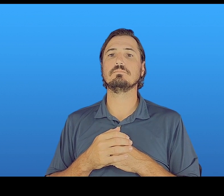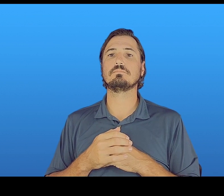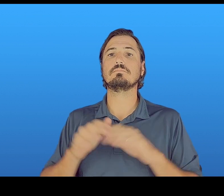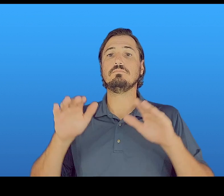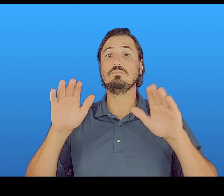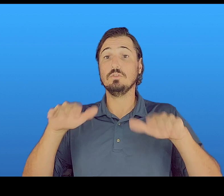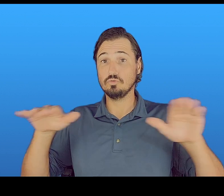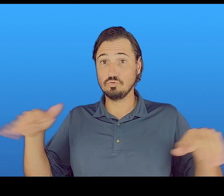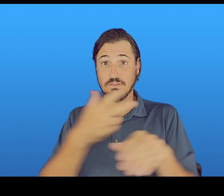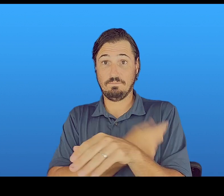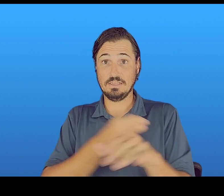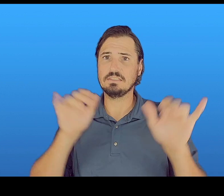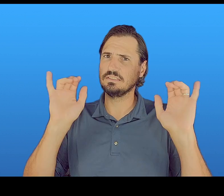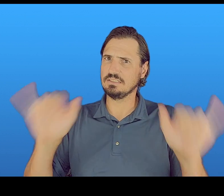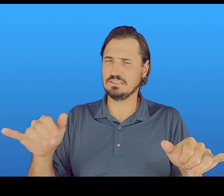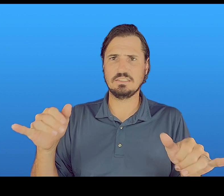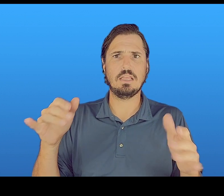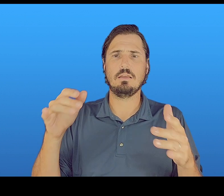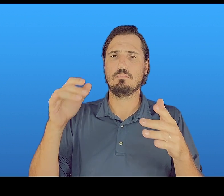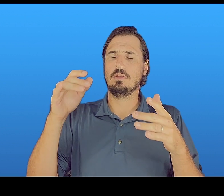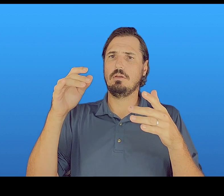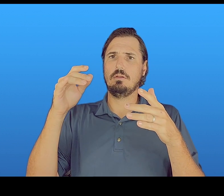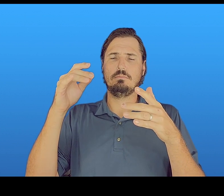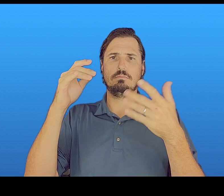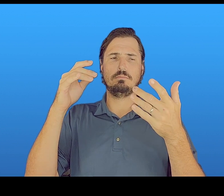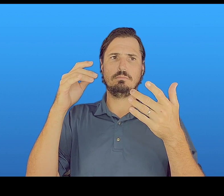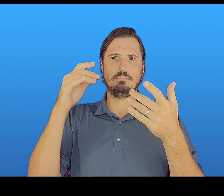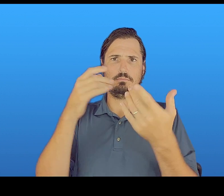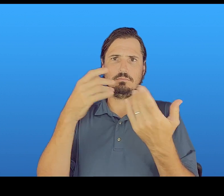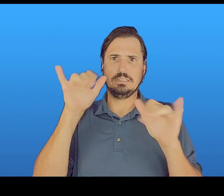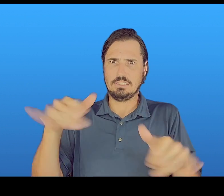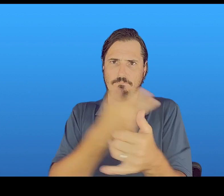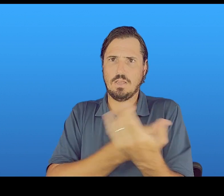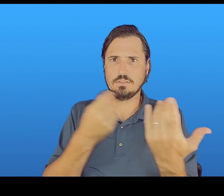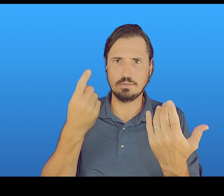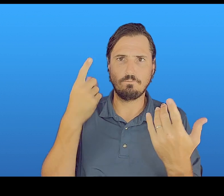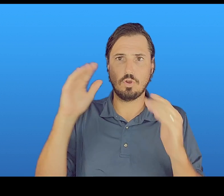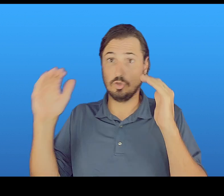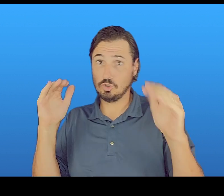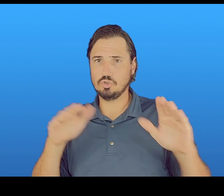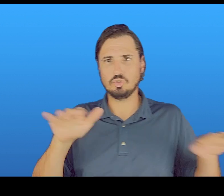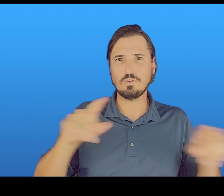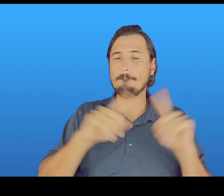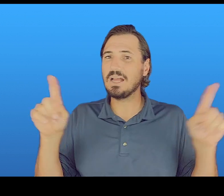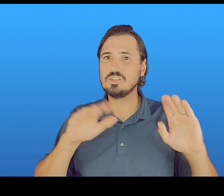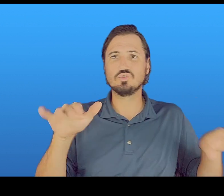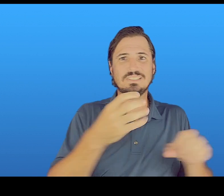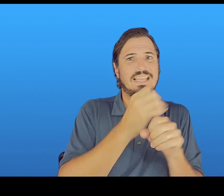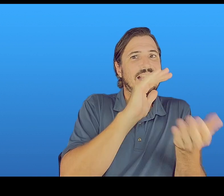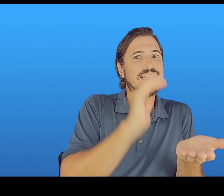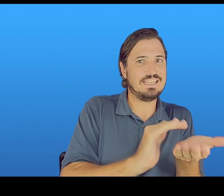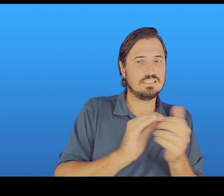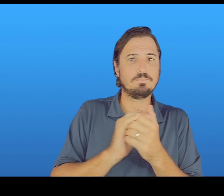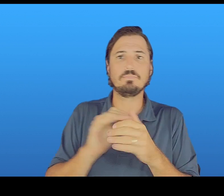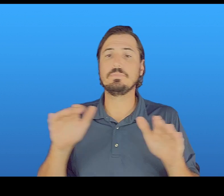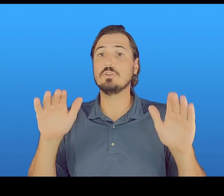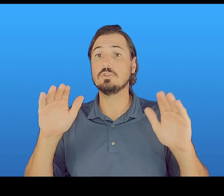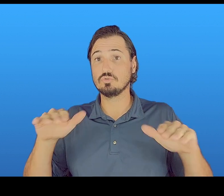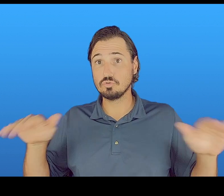The children’s vaccine is the same formula as the vaccine for adults, but the dose—and the needle and syringe used for injection—is smaller